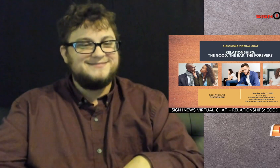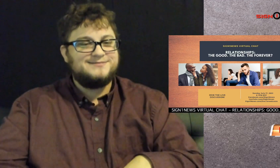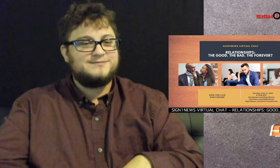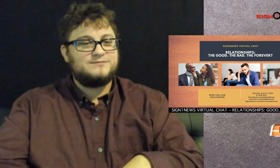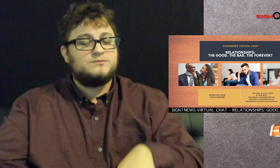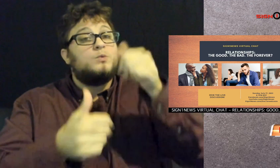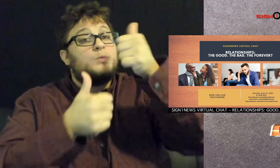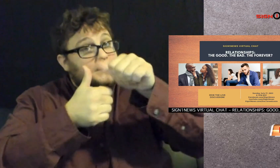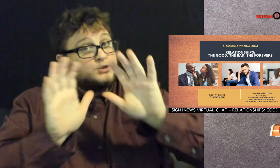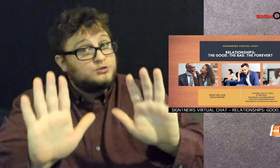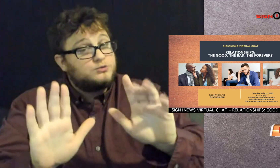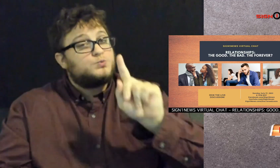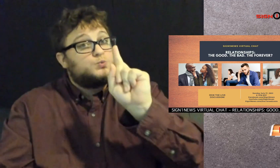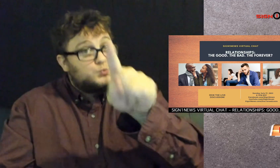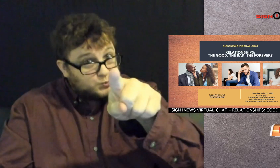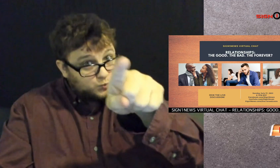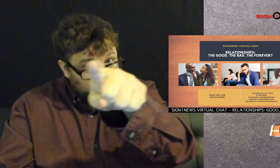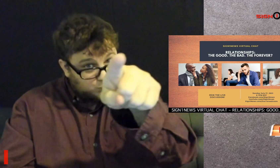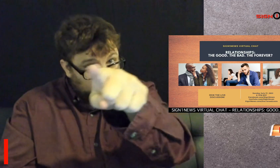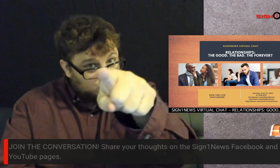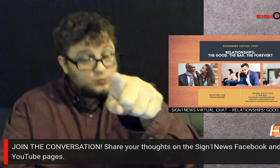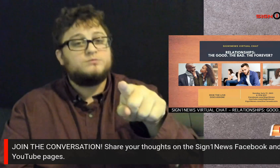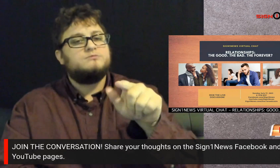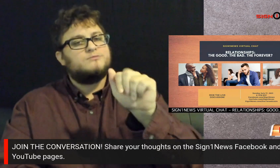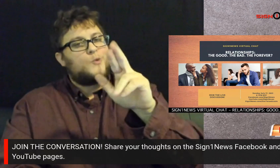and remember you are part of the show so